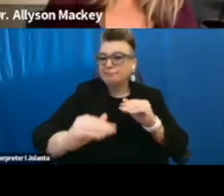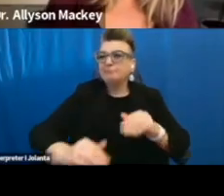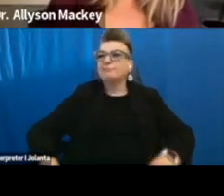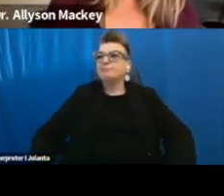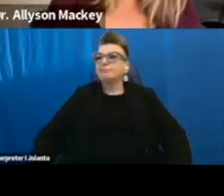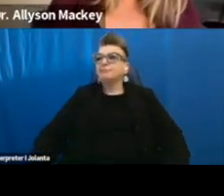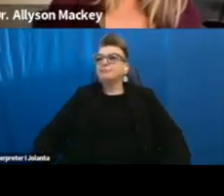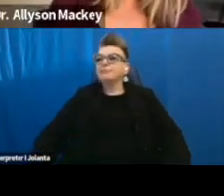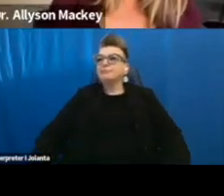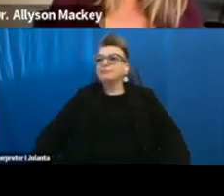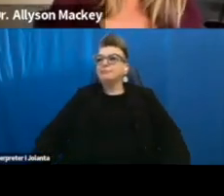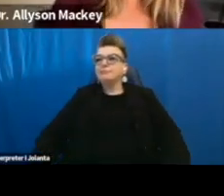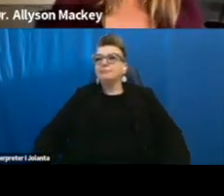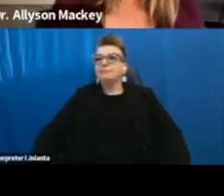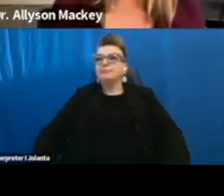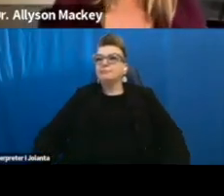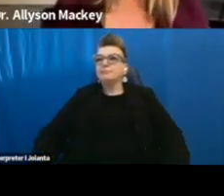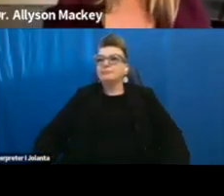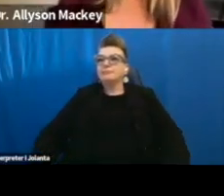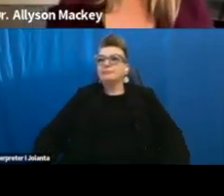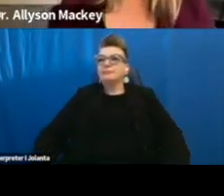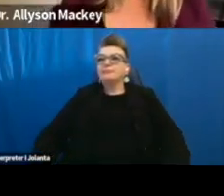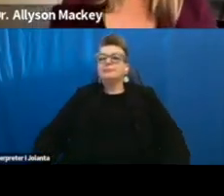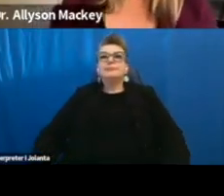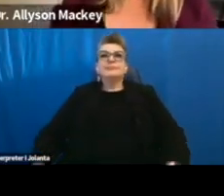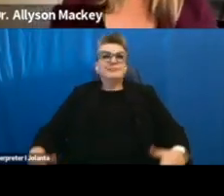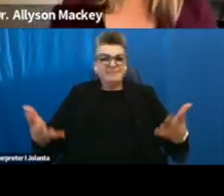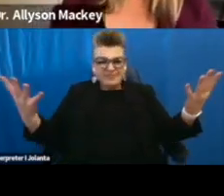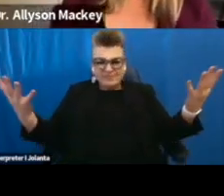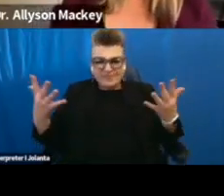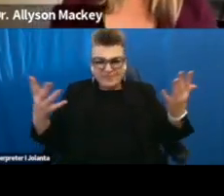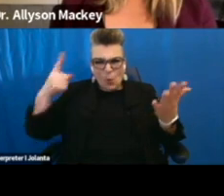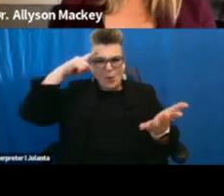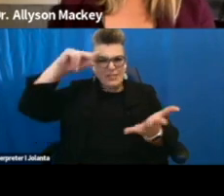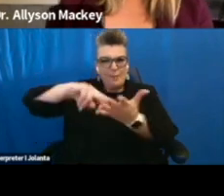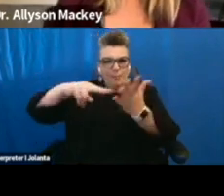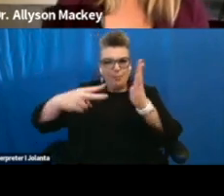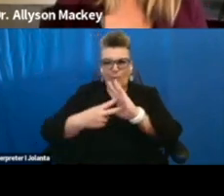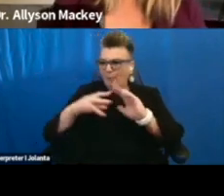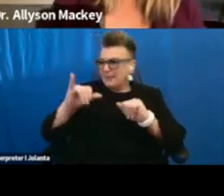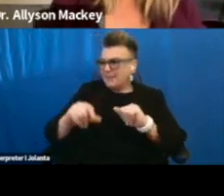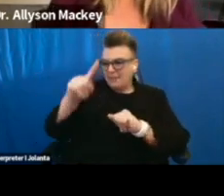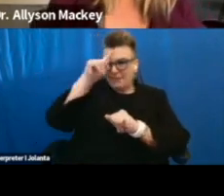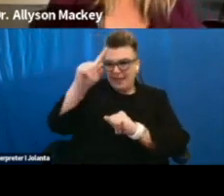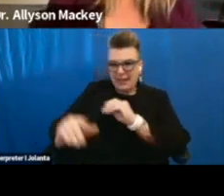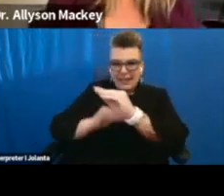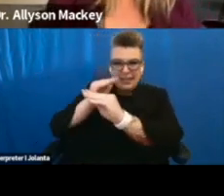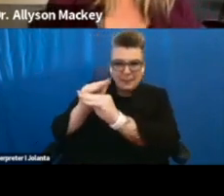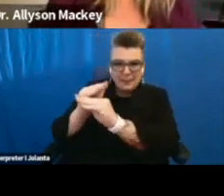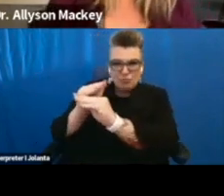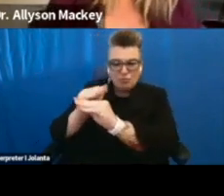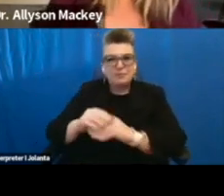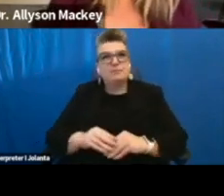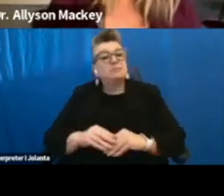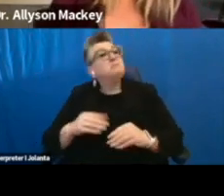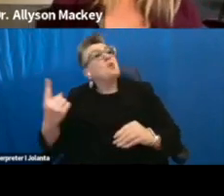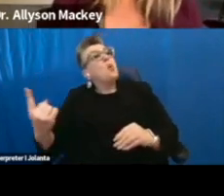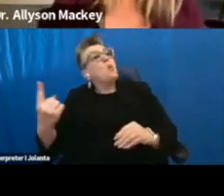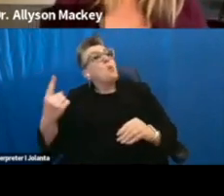so what is this inhibition for one way to think about it is that inhibition can lead